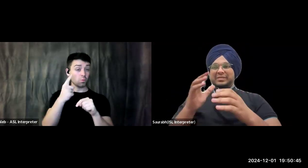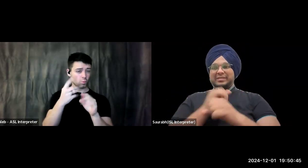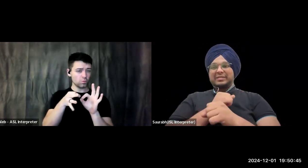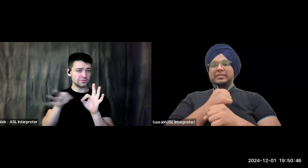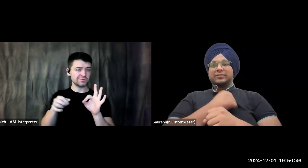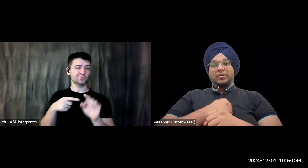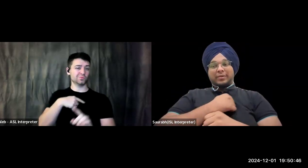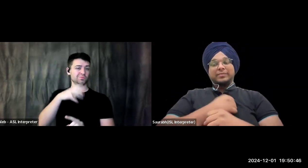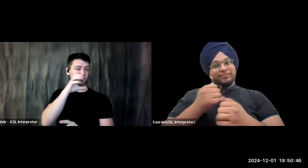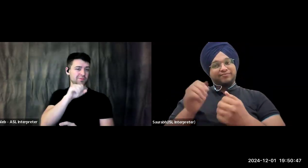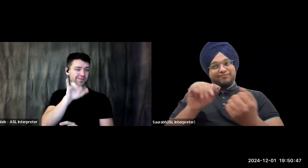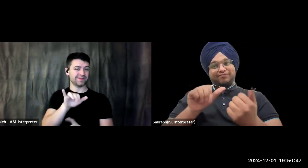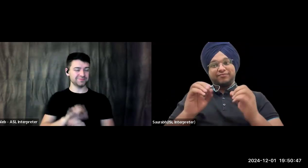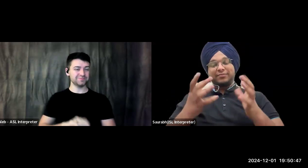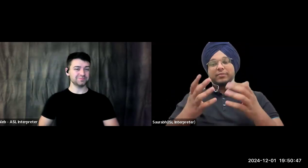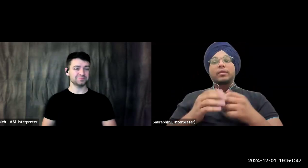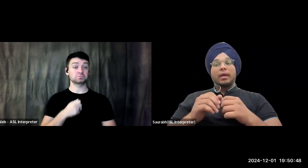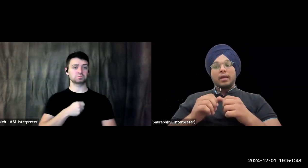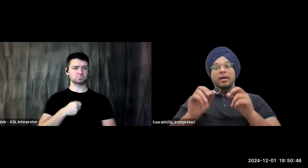[Dinesh speaking] Yeah, sorry. So, uh.